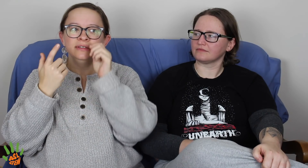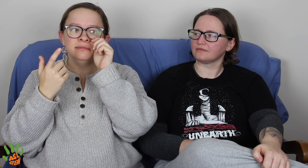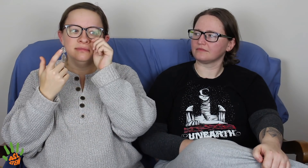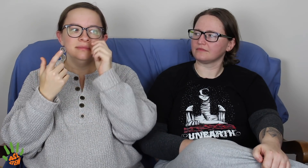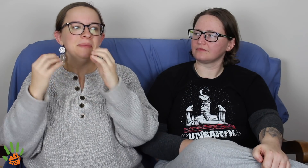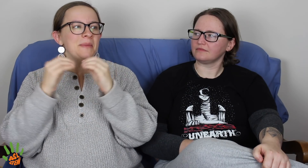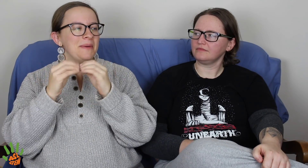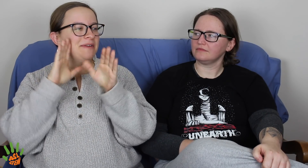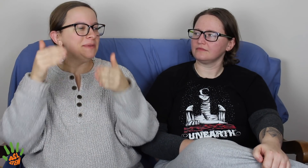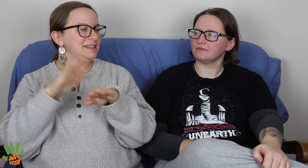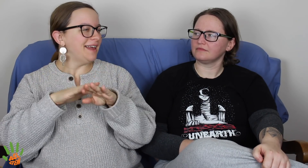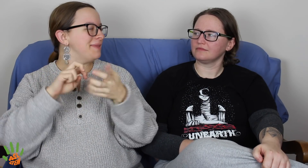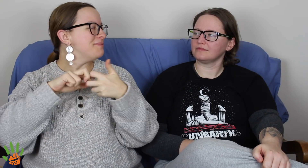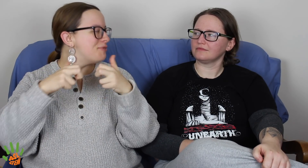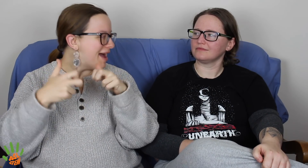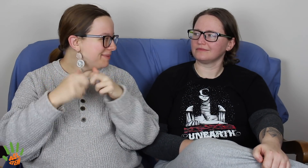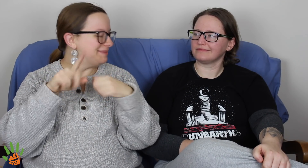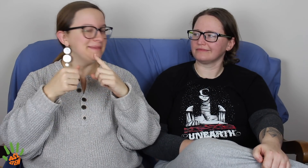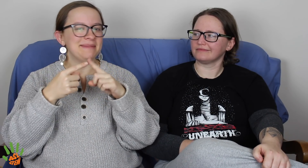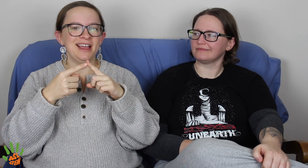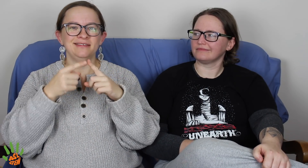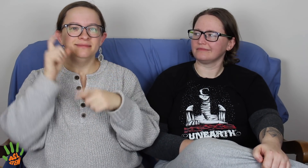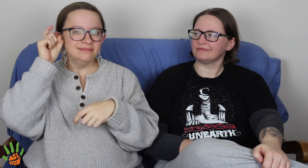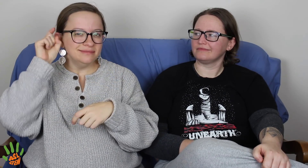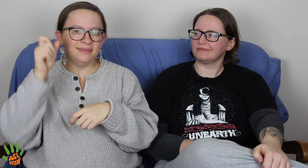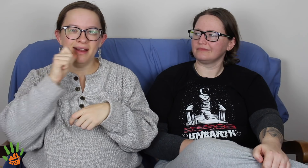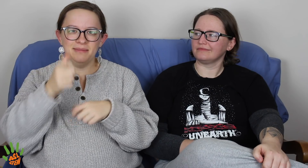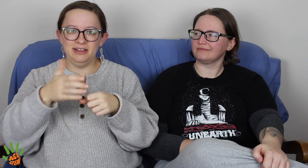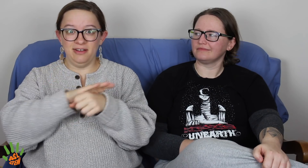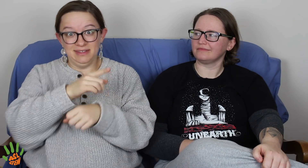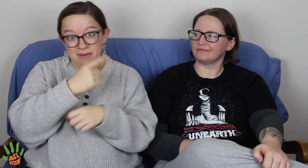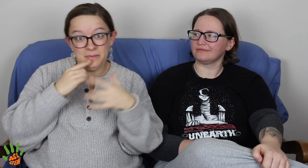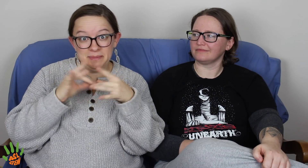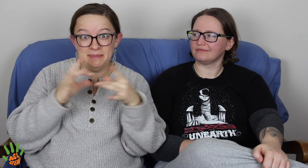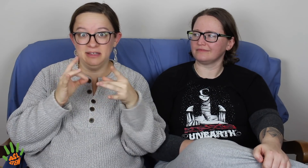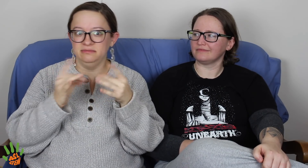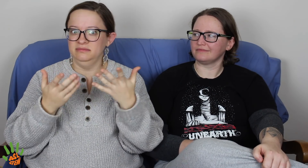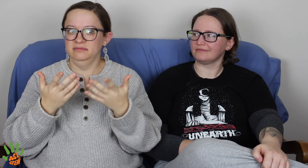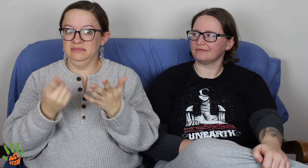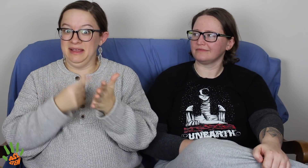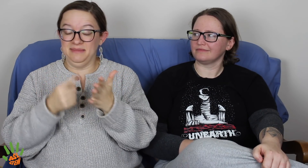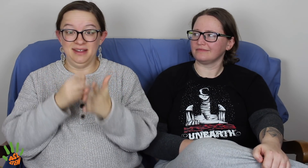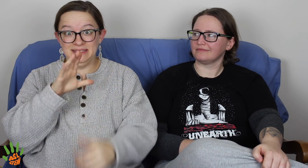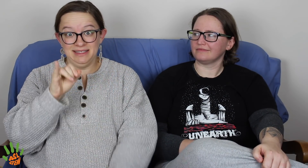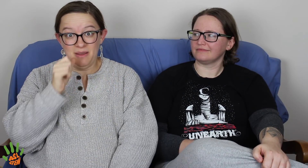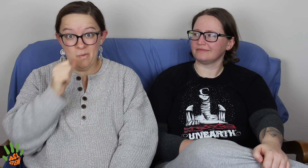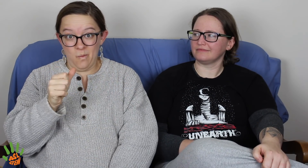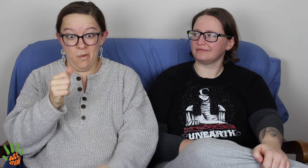It's just more we're focusing on the issue about hearing aids not being covered. Like we mentioned, for some people